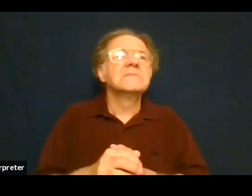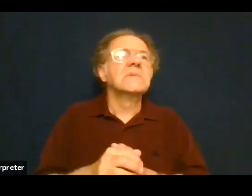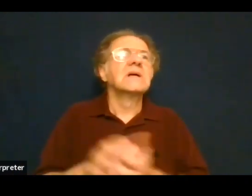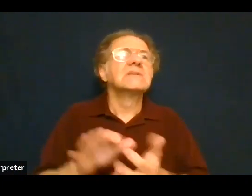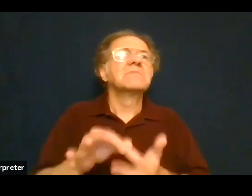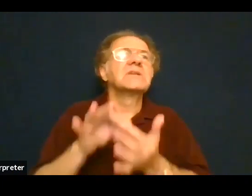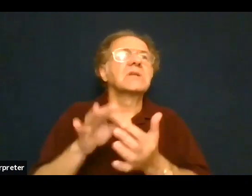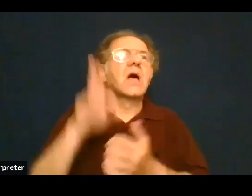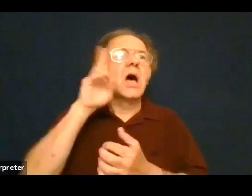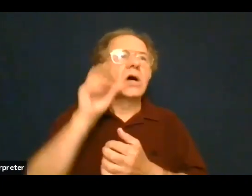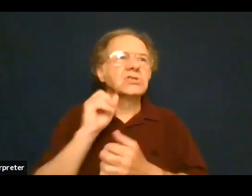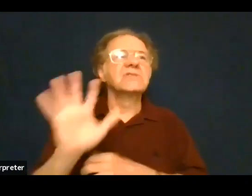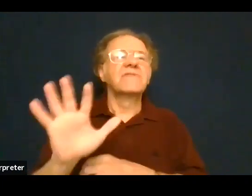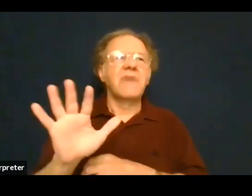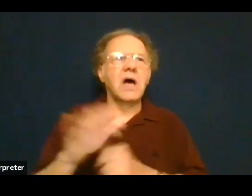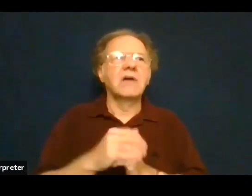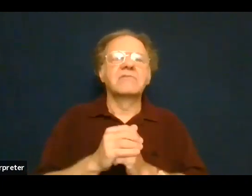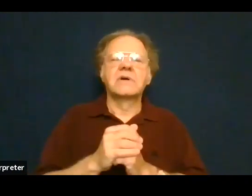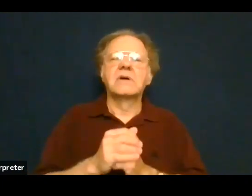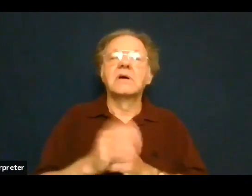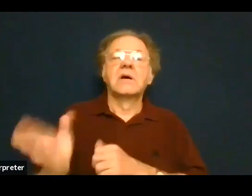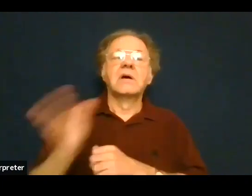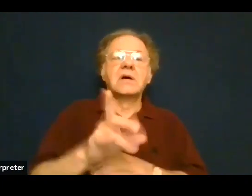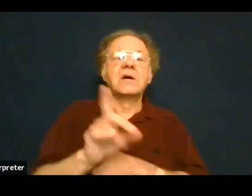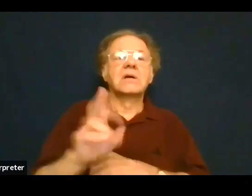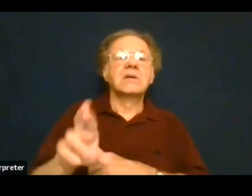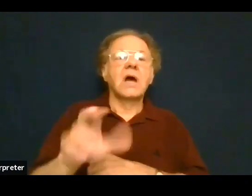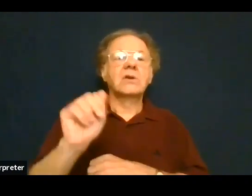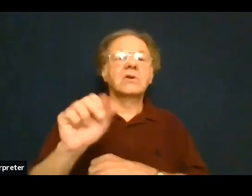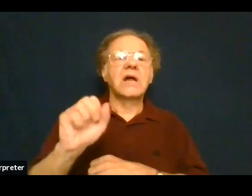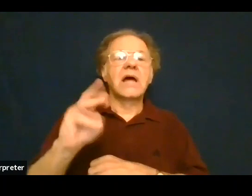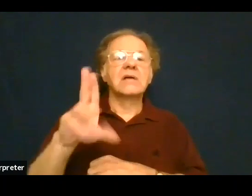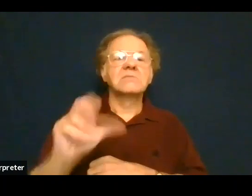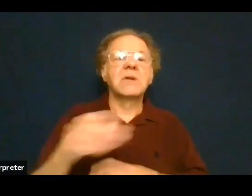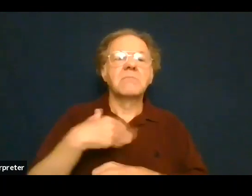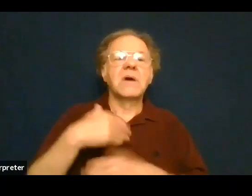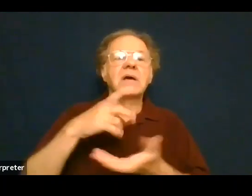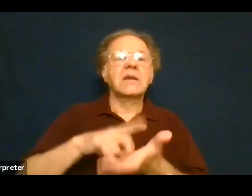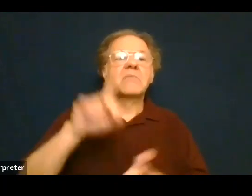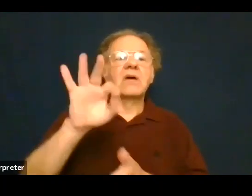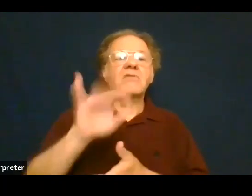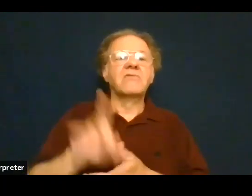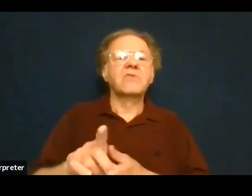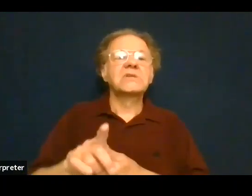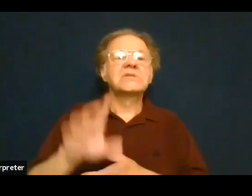Dr. Asmus. Thanks. My name is Fritz Asmus. I'm vice president of clinical development